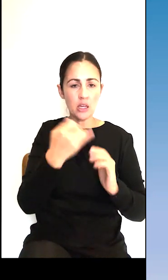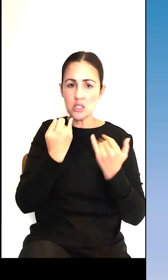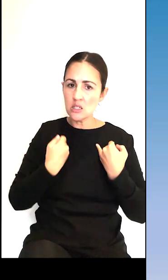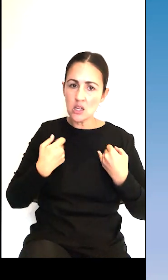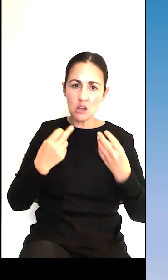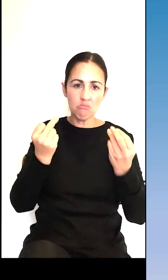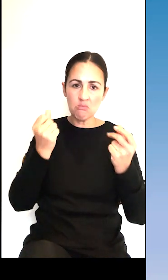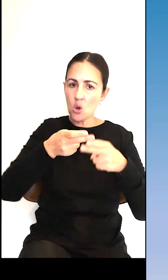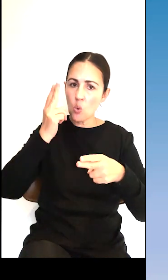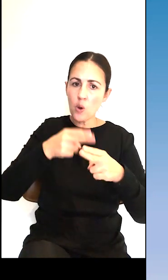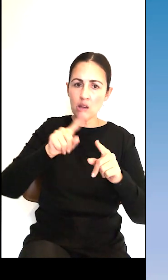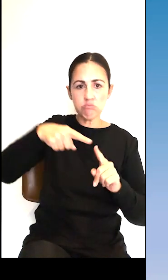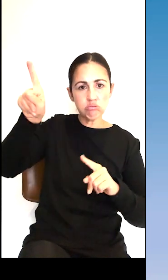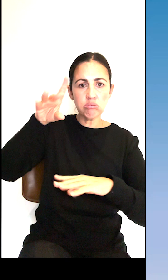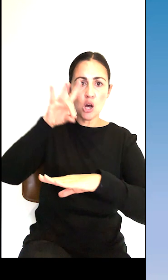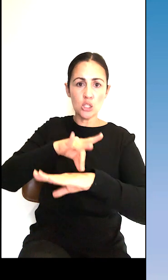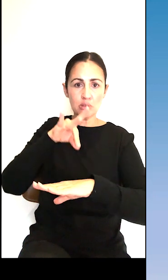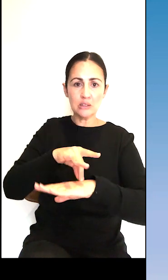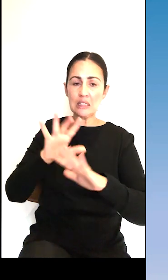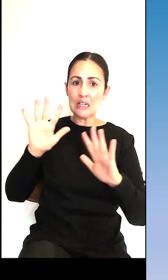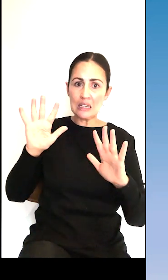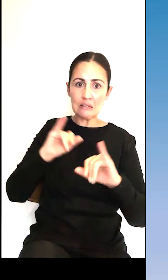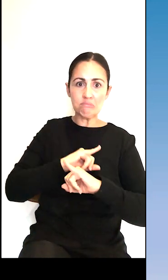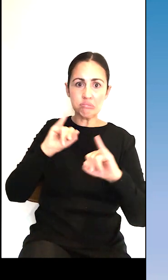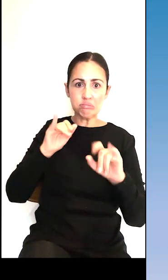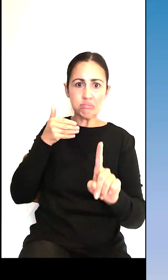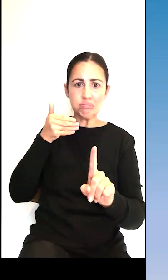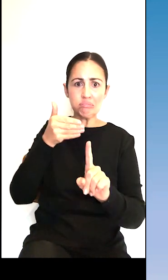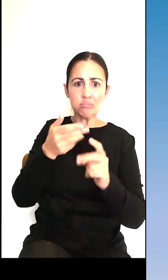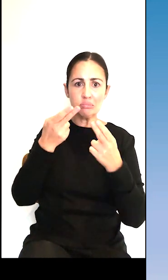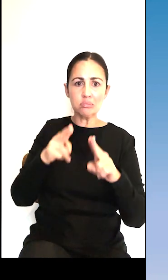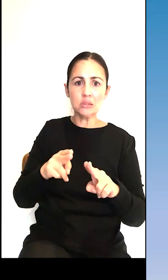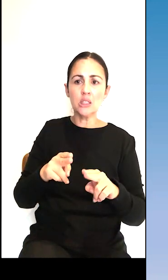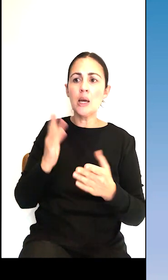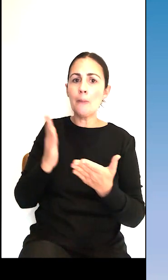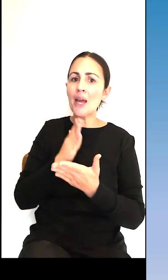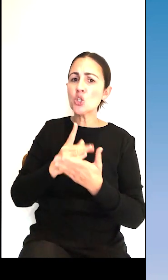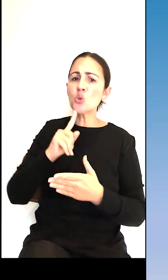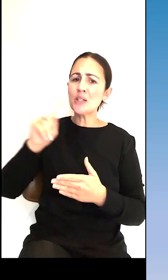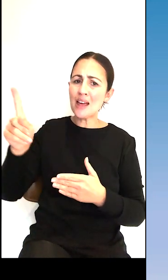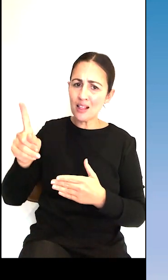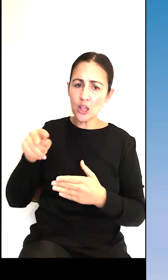in a rush in an emergency situation. They may not have the time to log on or may not realize that it's there.